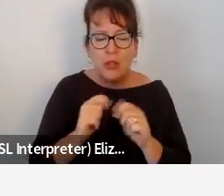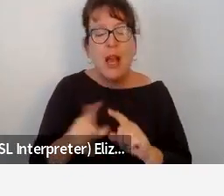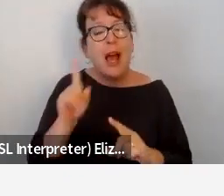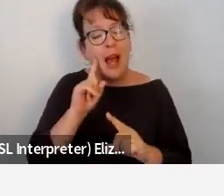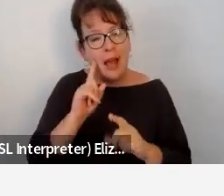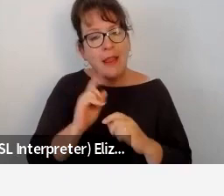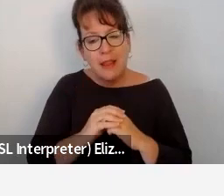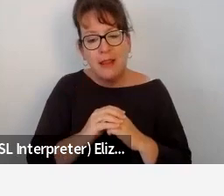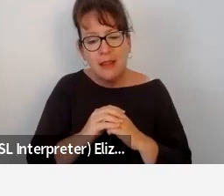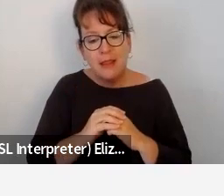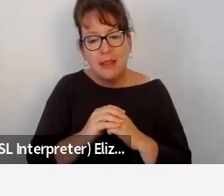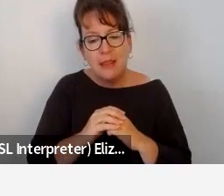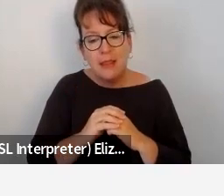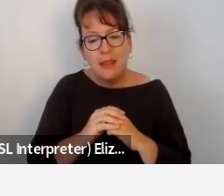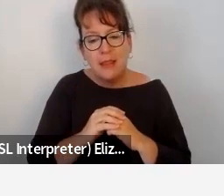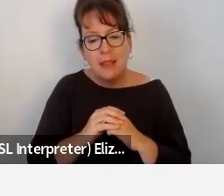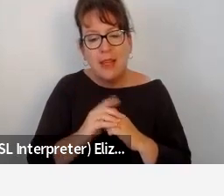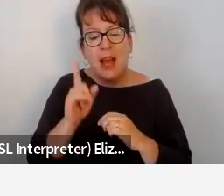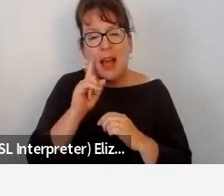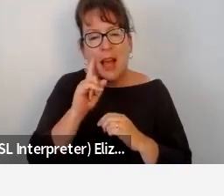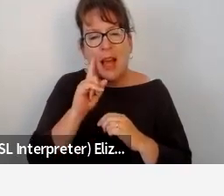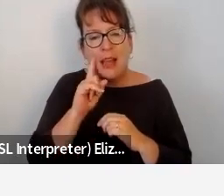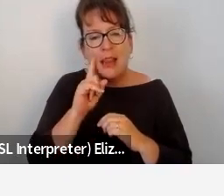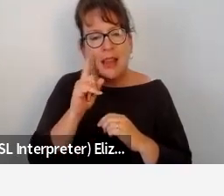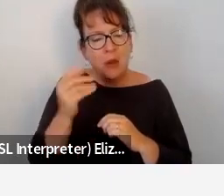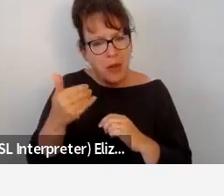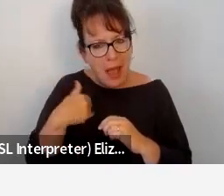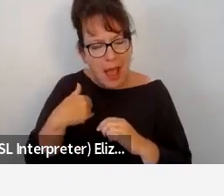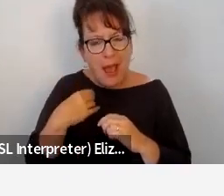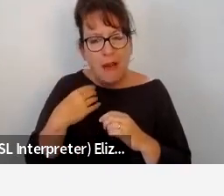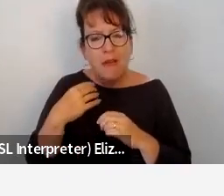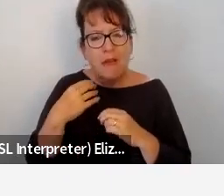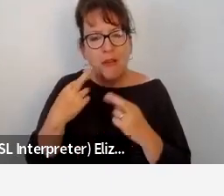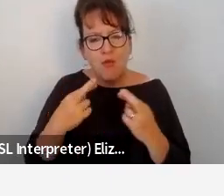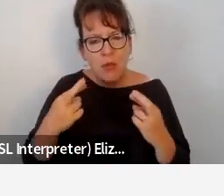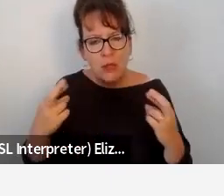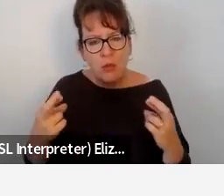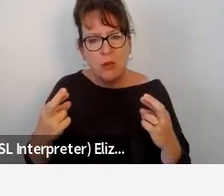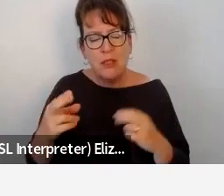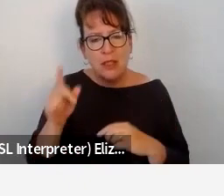On a cost share, we're not planning to require a cost share, but we are considering prioritizing